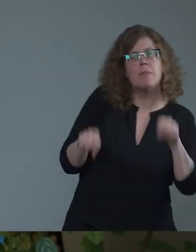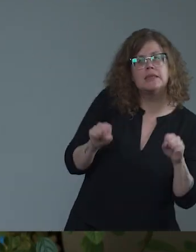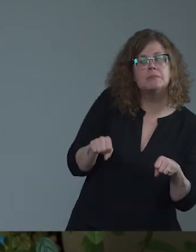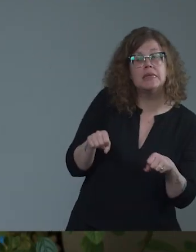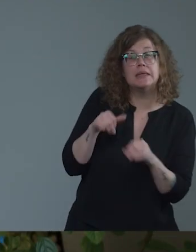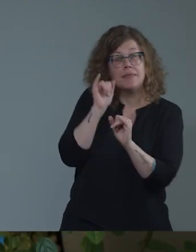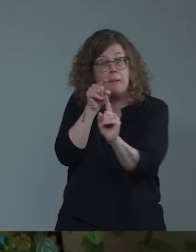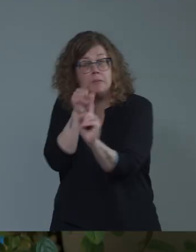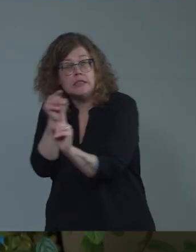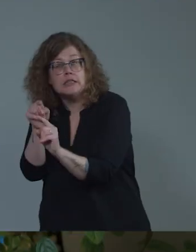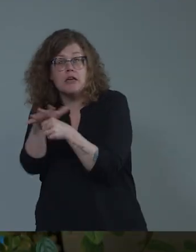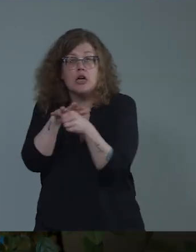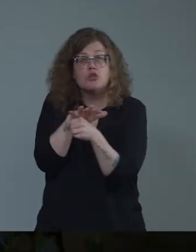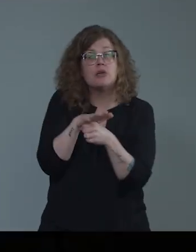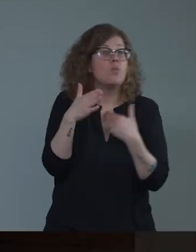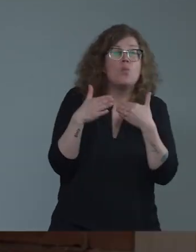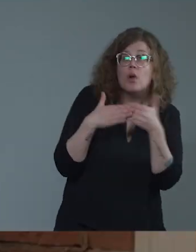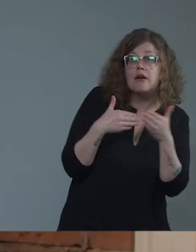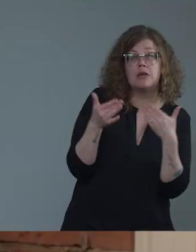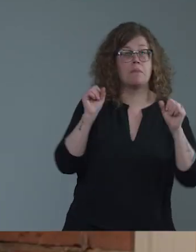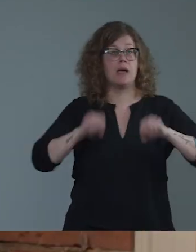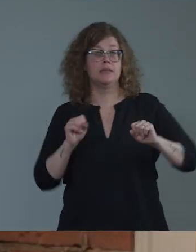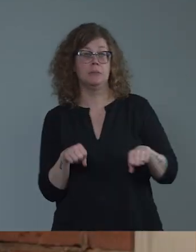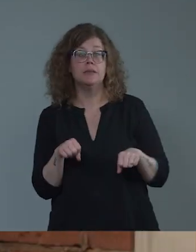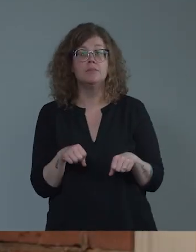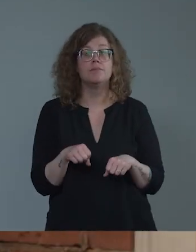what, what's required to make that possible. In the planning phase, you want to make sure